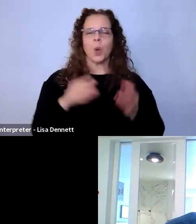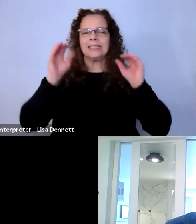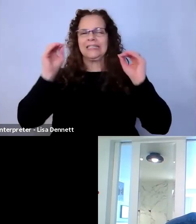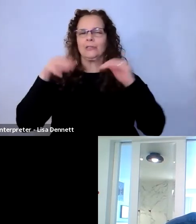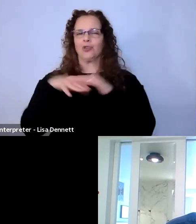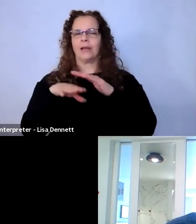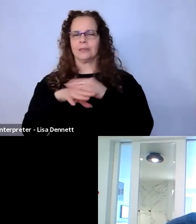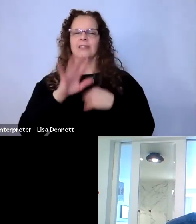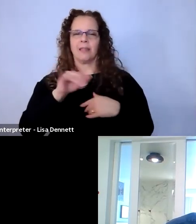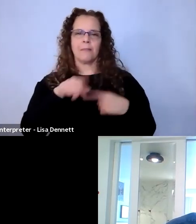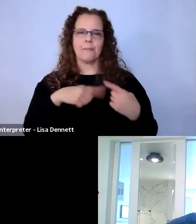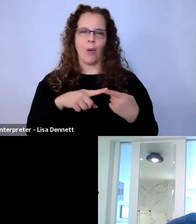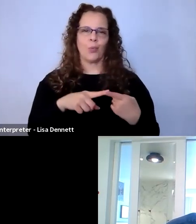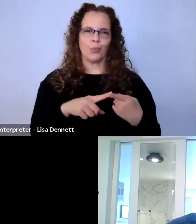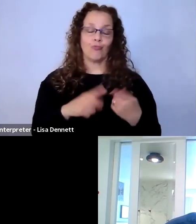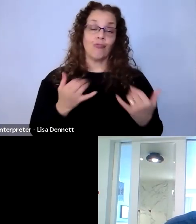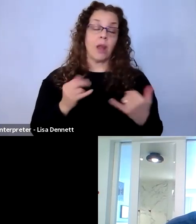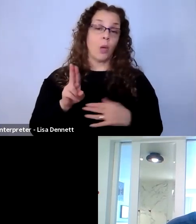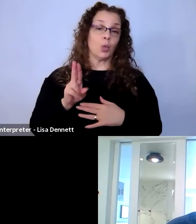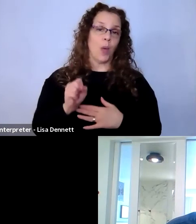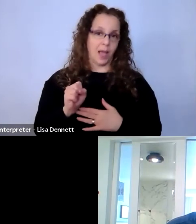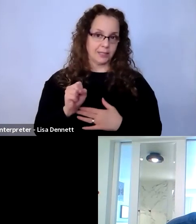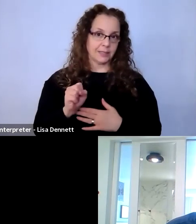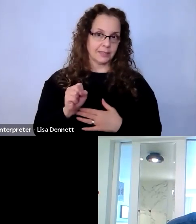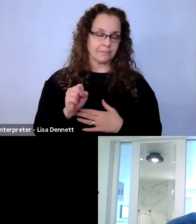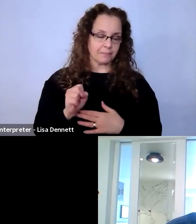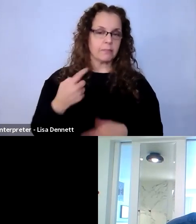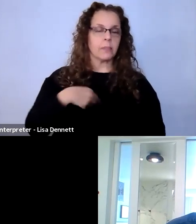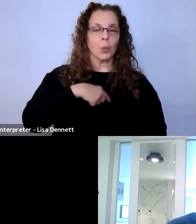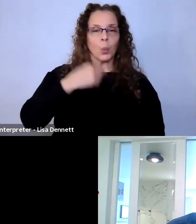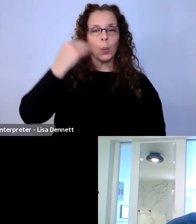Right now, like I said it's a US effort, we know that other folks